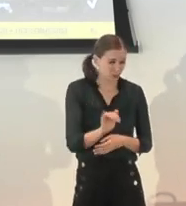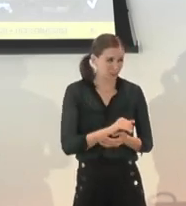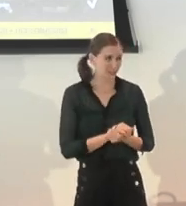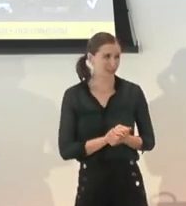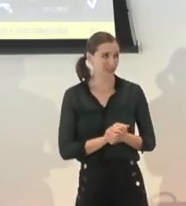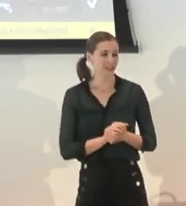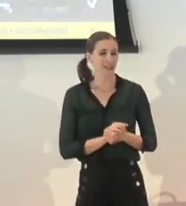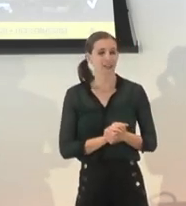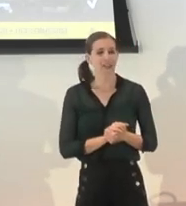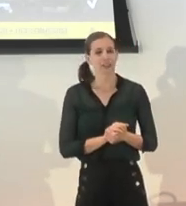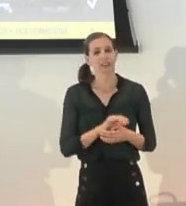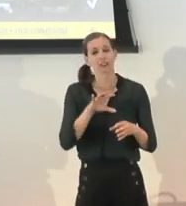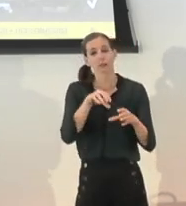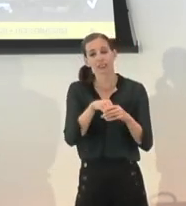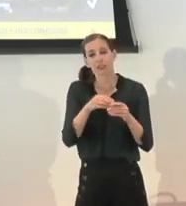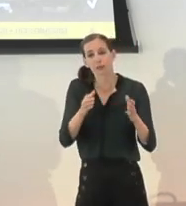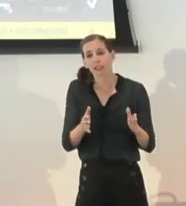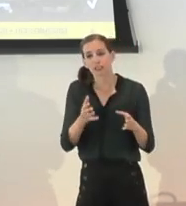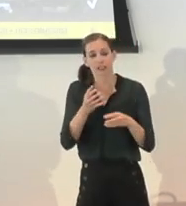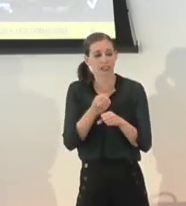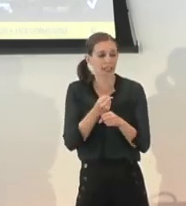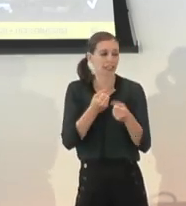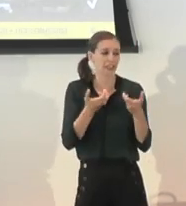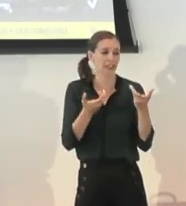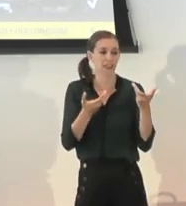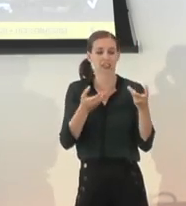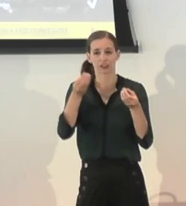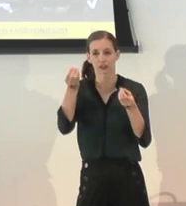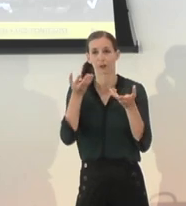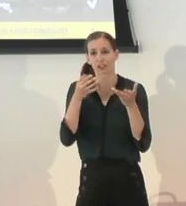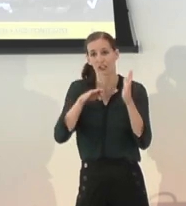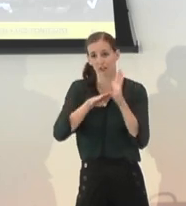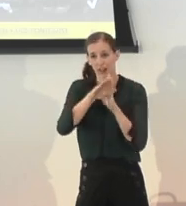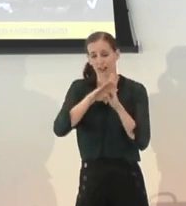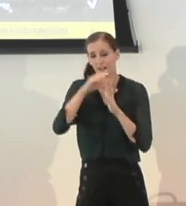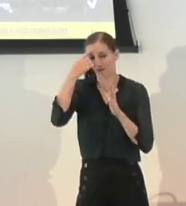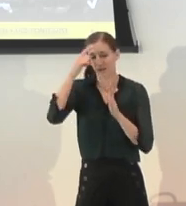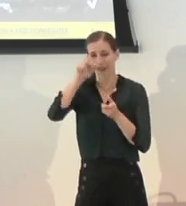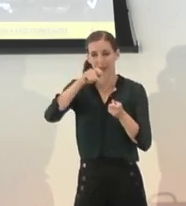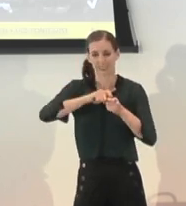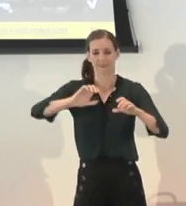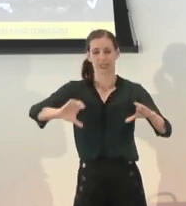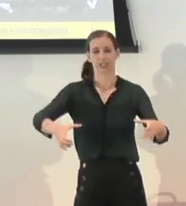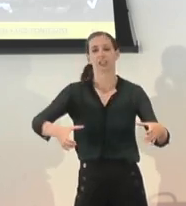the developers are getting the information to develop for a specific set of group and then that